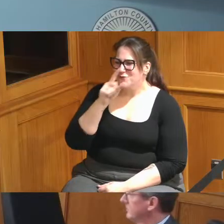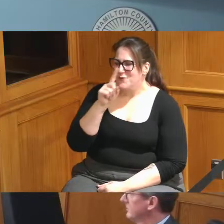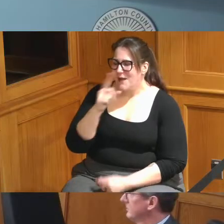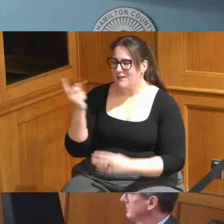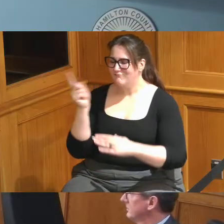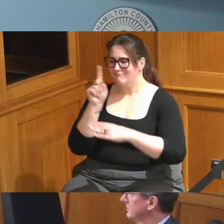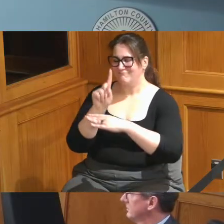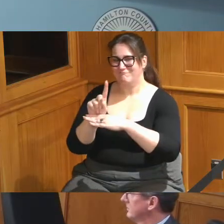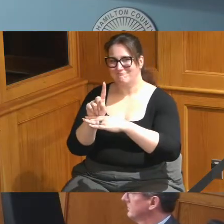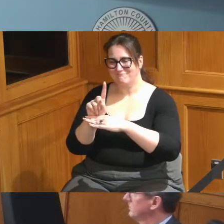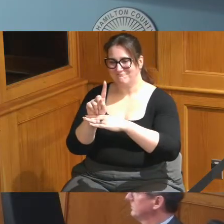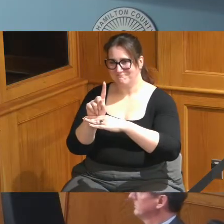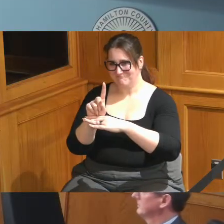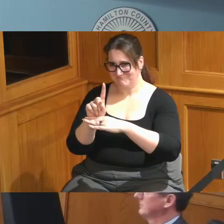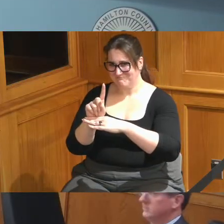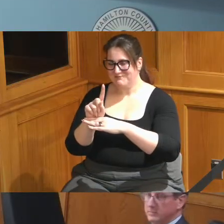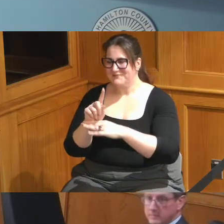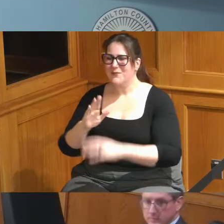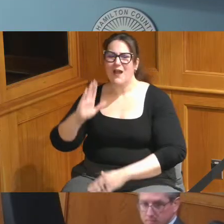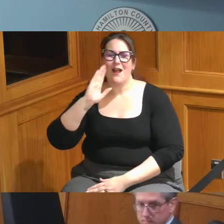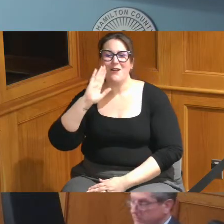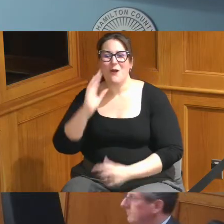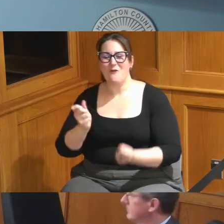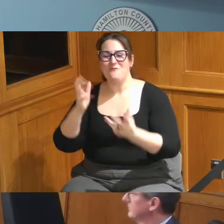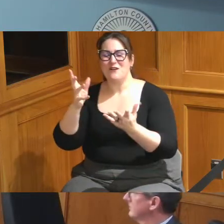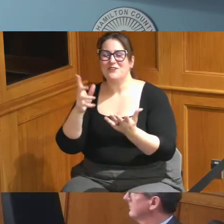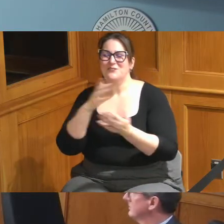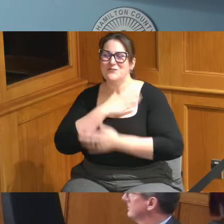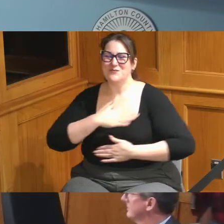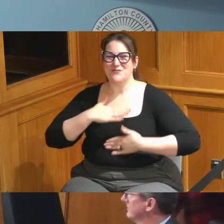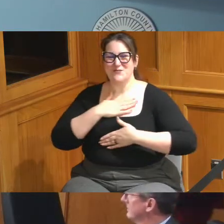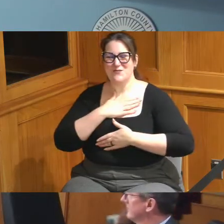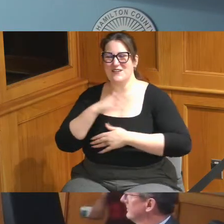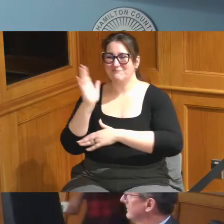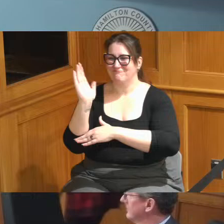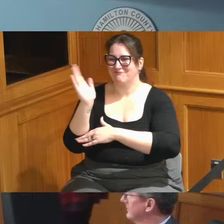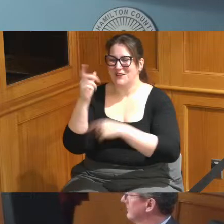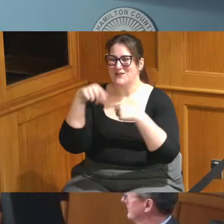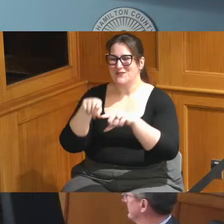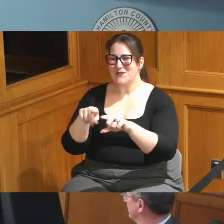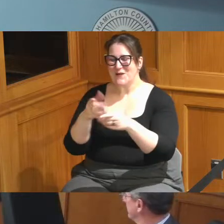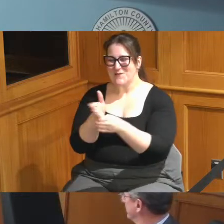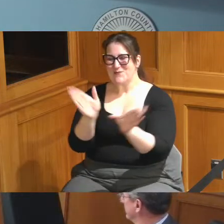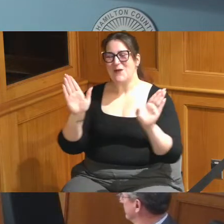to the dais. I know how much you like to talk in public. So, over over here we go. Right.